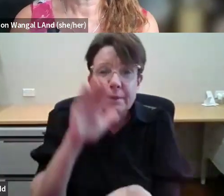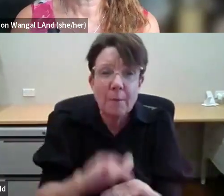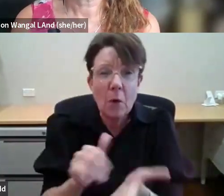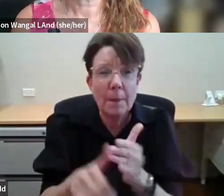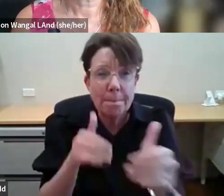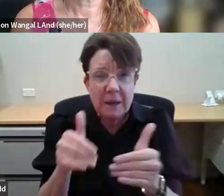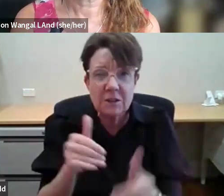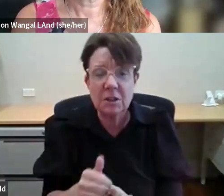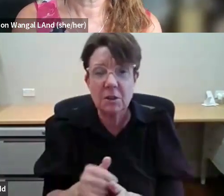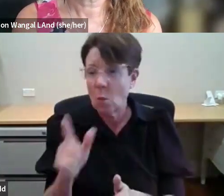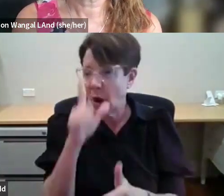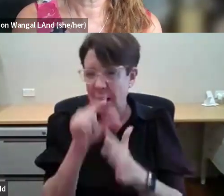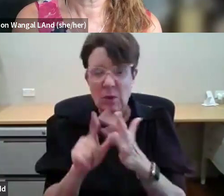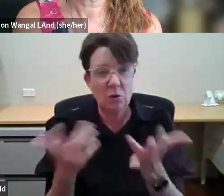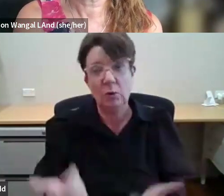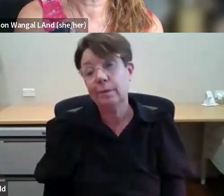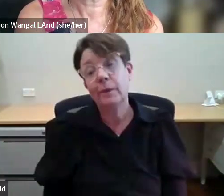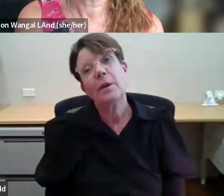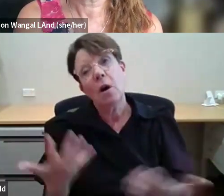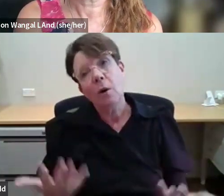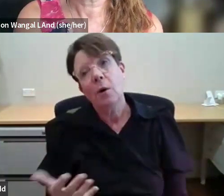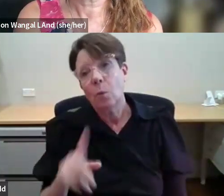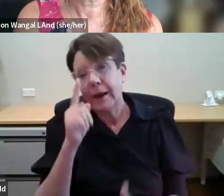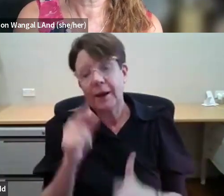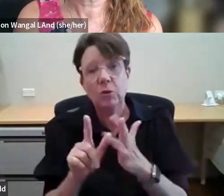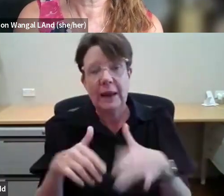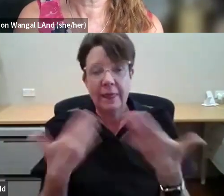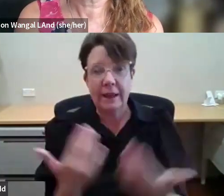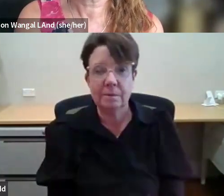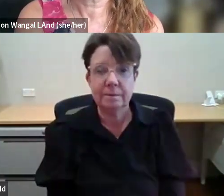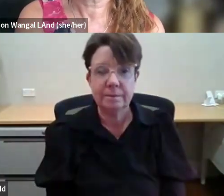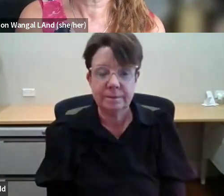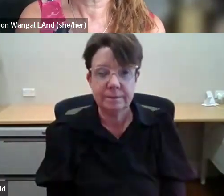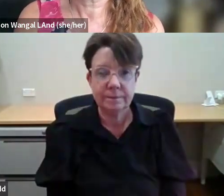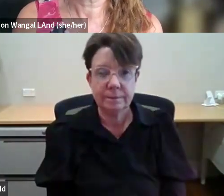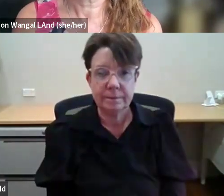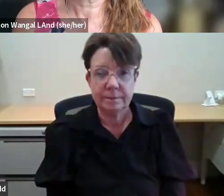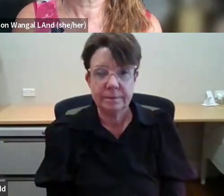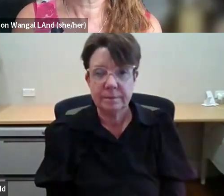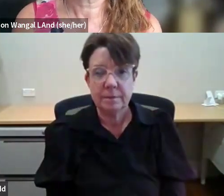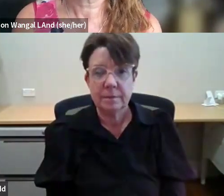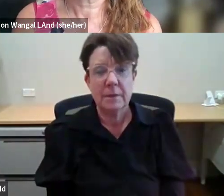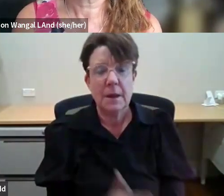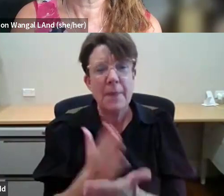wrong. If you sit down as a board and have a conversation and say